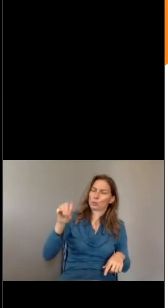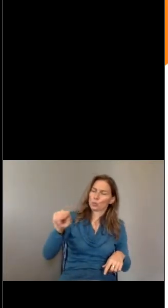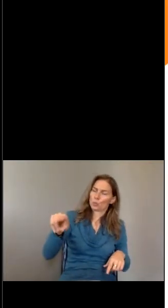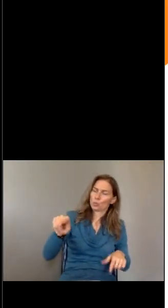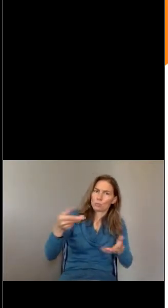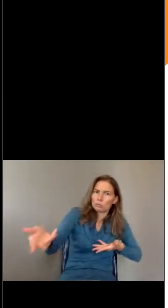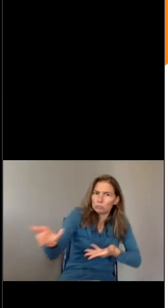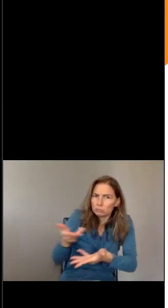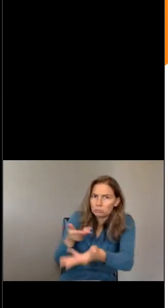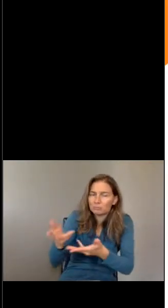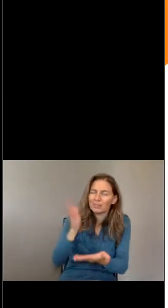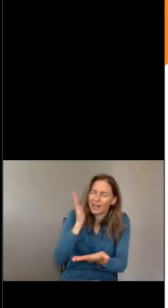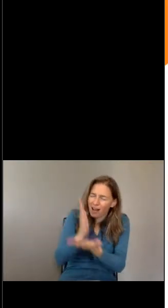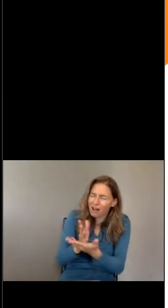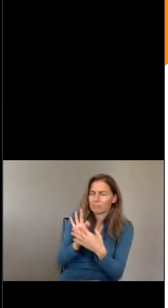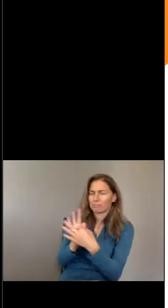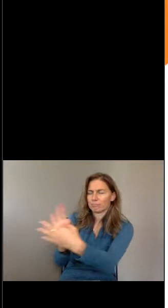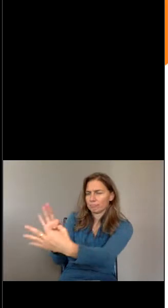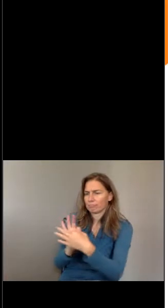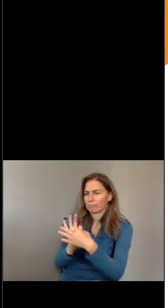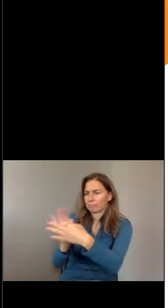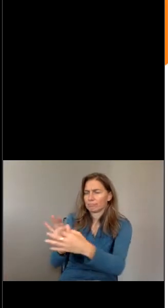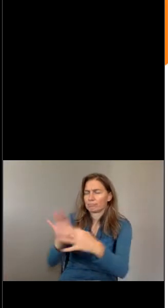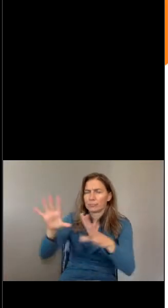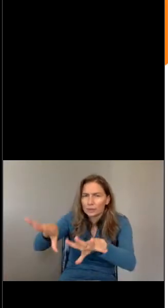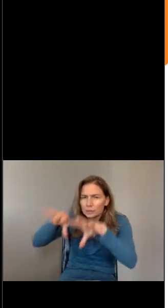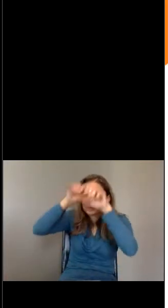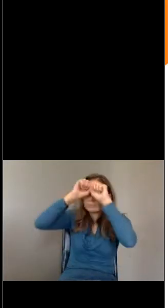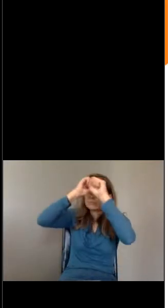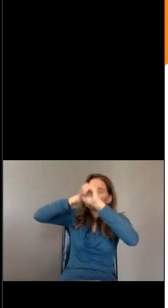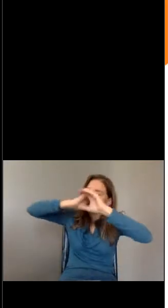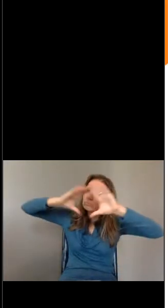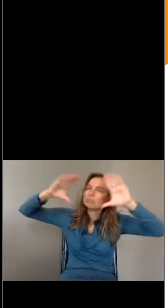that people with disabilities and their extra costs are focused